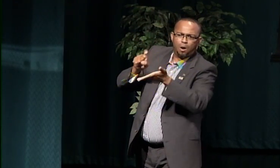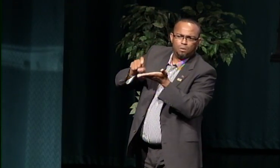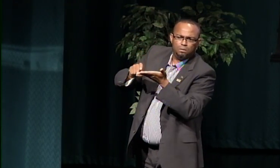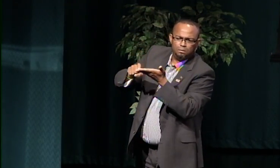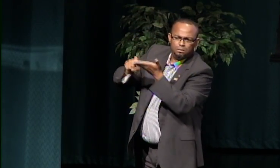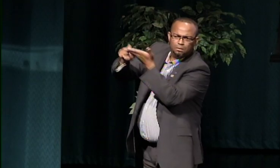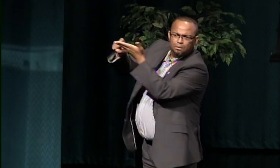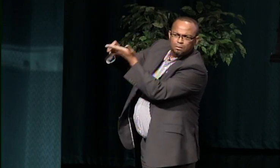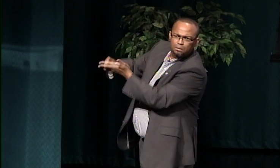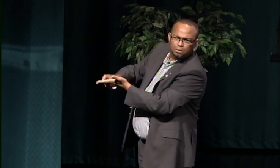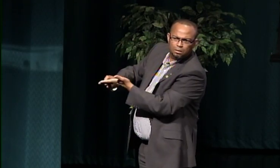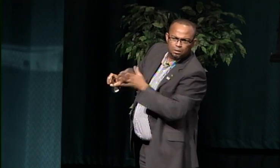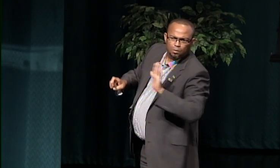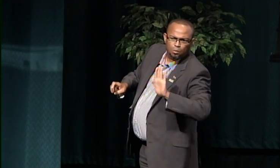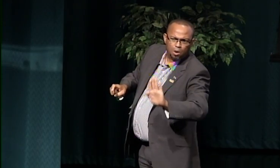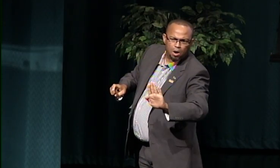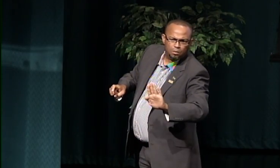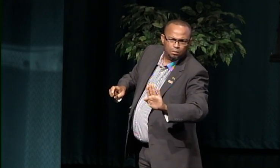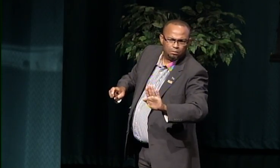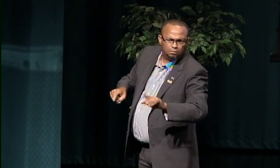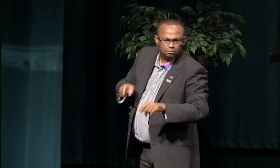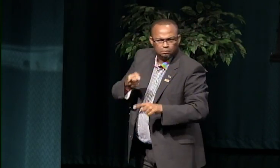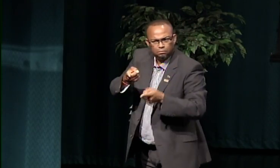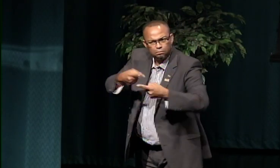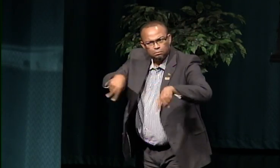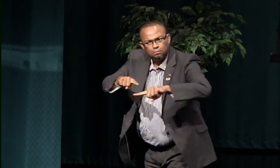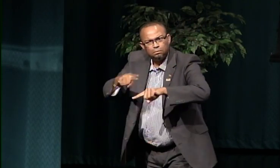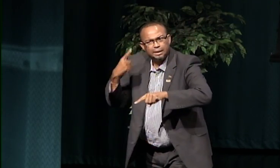we were never able to make it to the WFD.